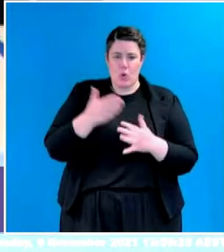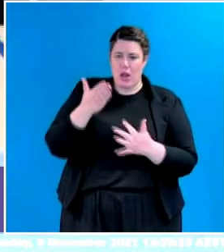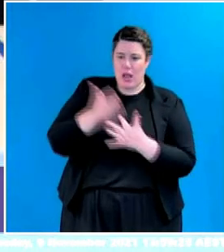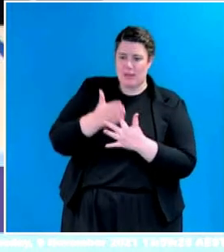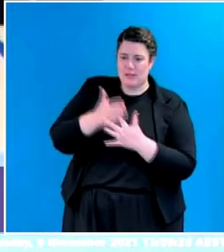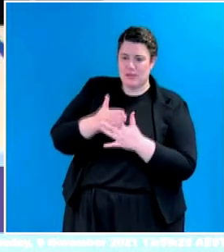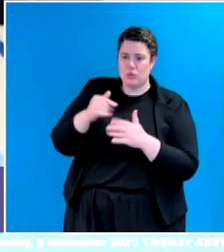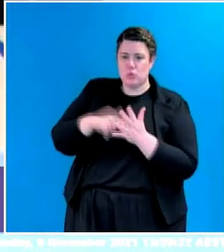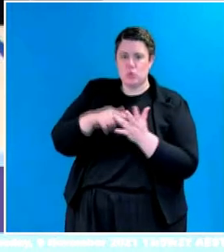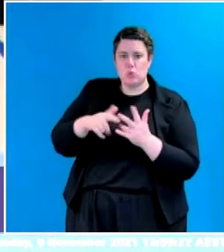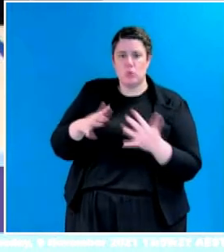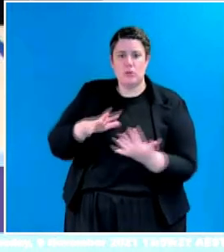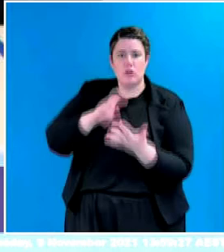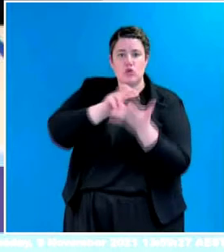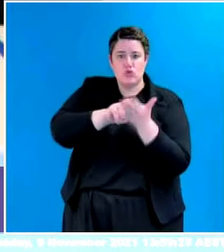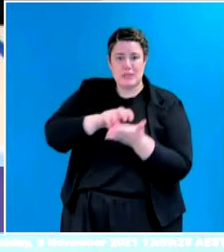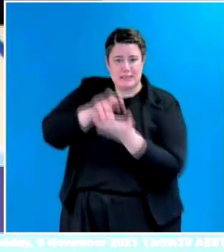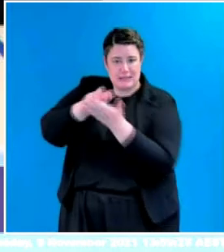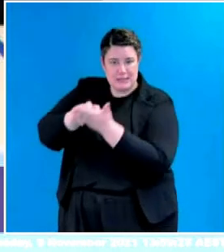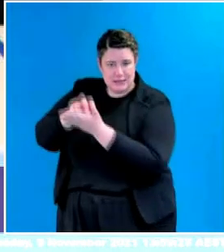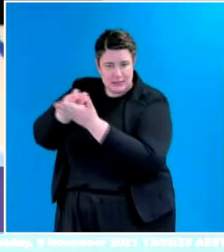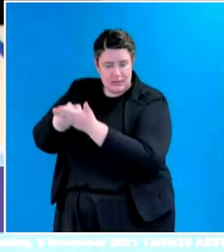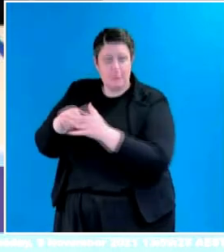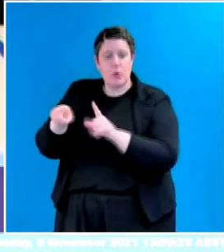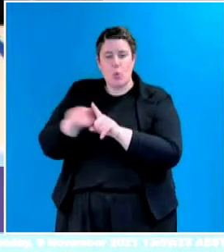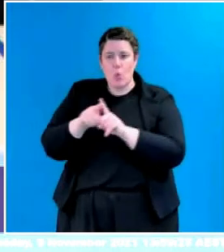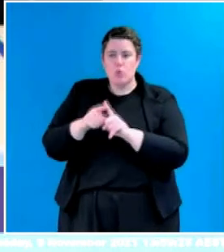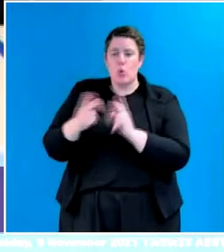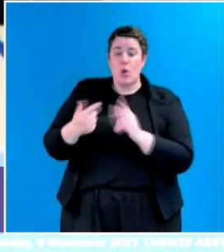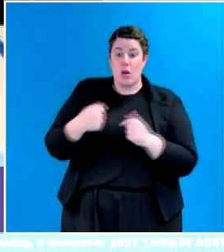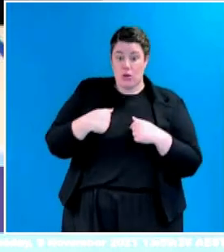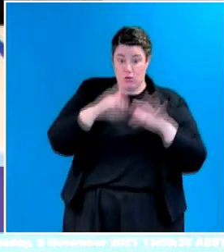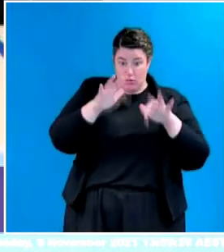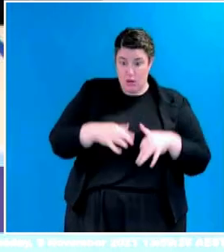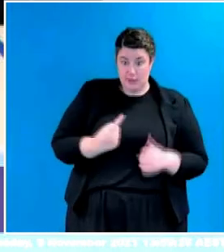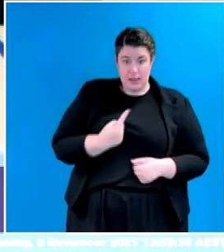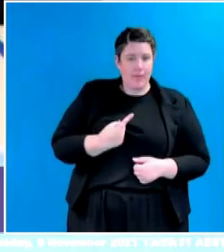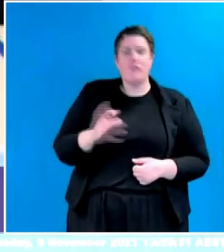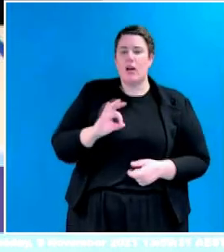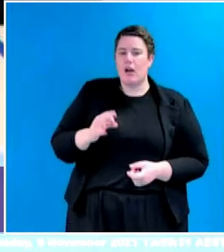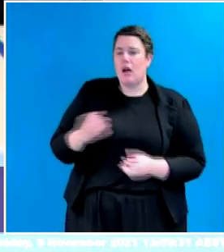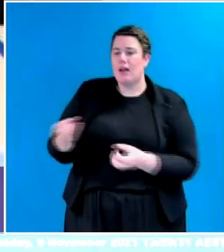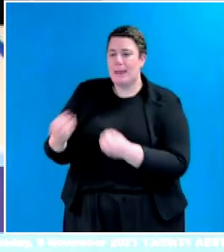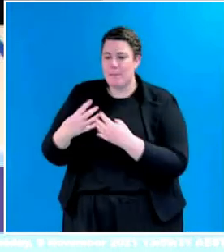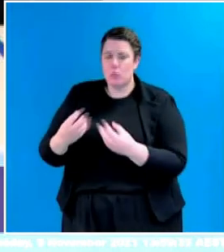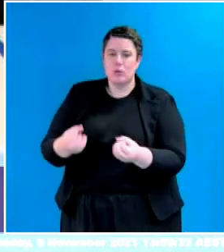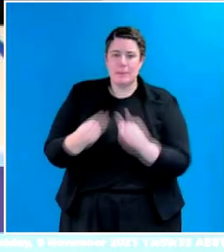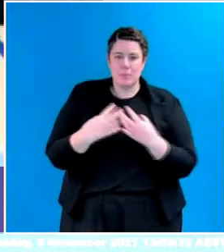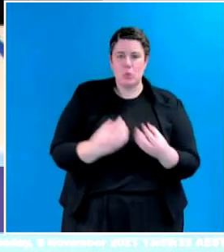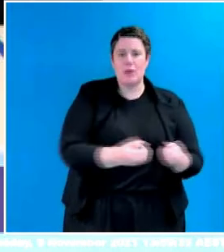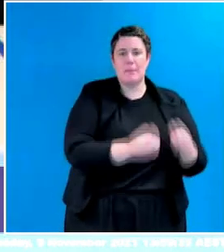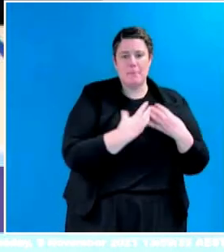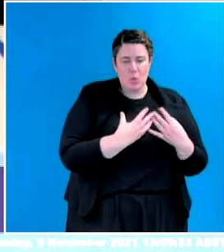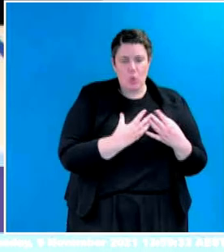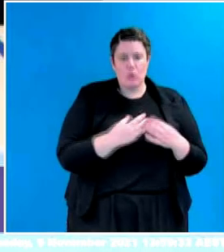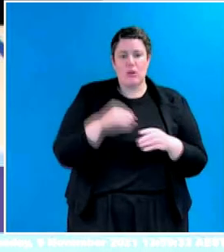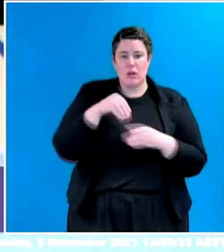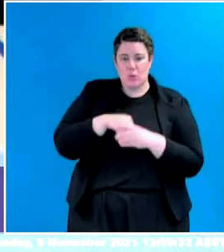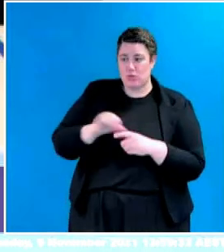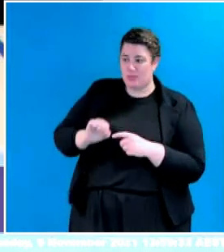But there was also input from others, including Mr Walter's team